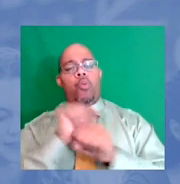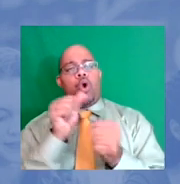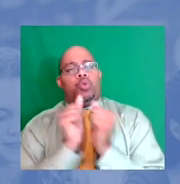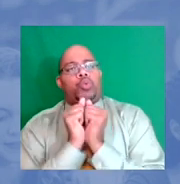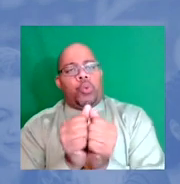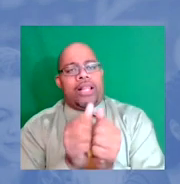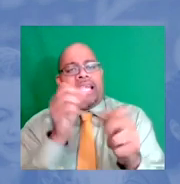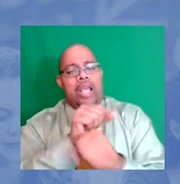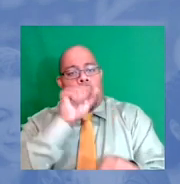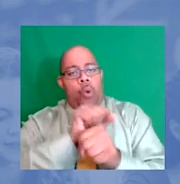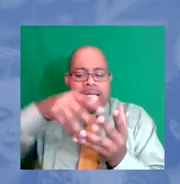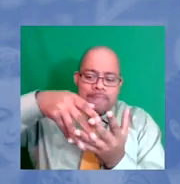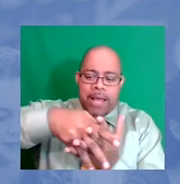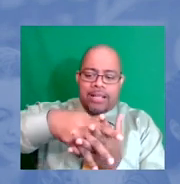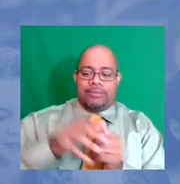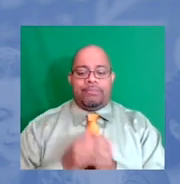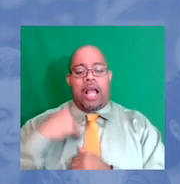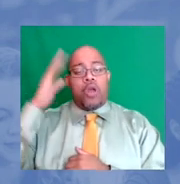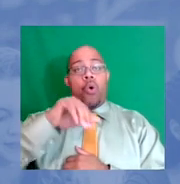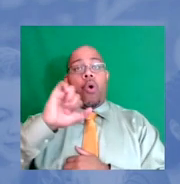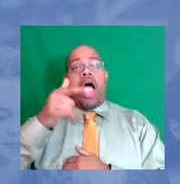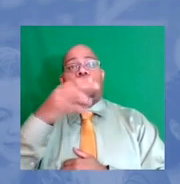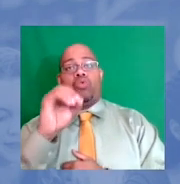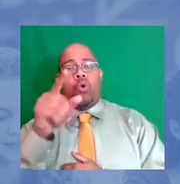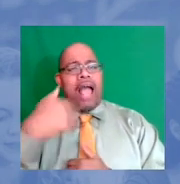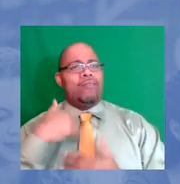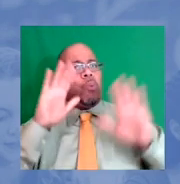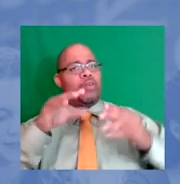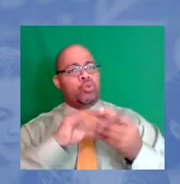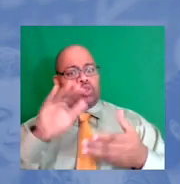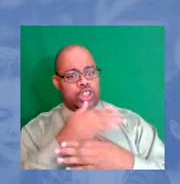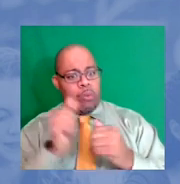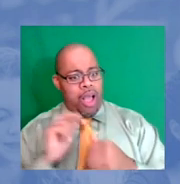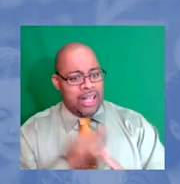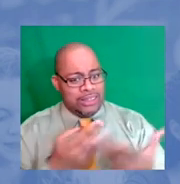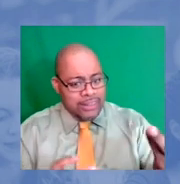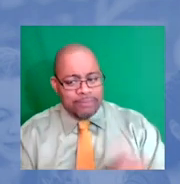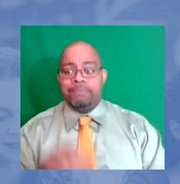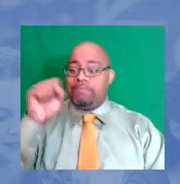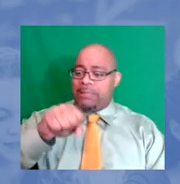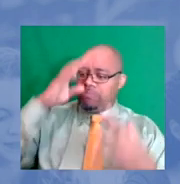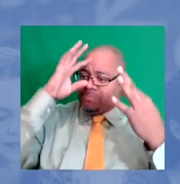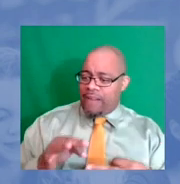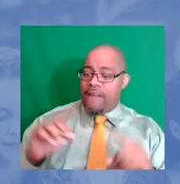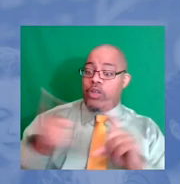I KNOW ALEJANDRO YOU HAVE SOME FABULOUS STORIES TO SHARE WITH US. ABSOLUTELY. FIRST OF ALL, THANK YOU FOR HAVING ME ON THIS